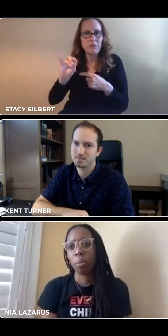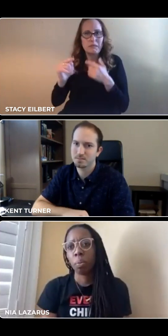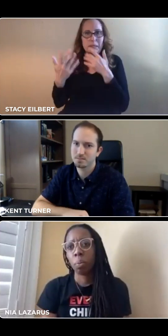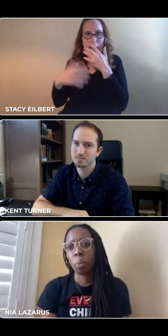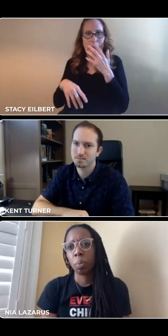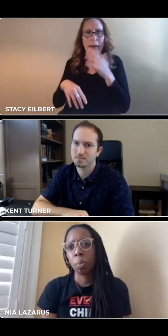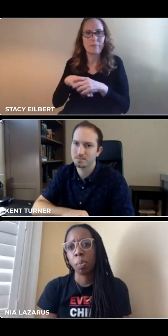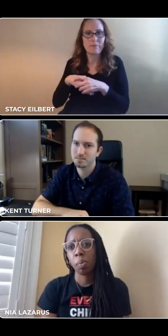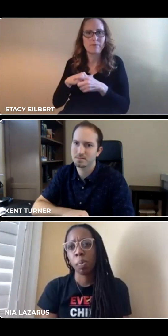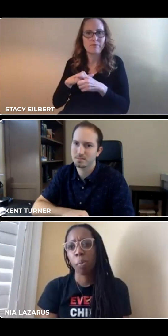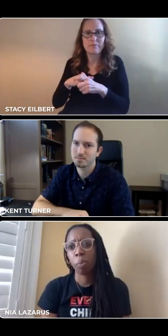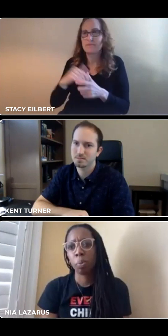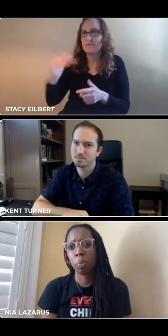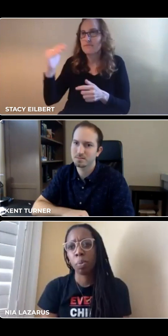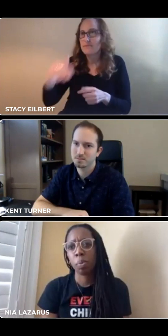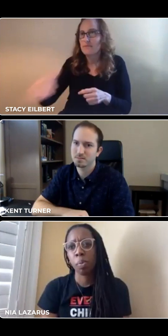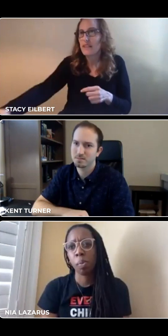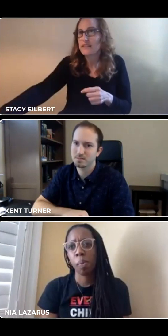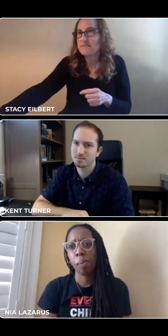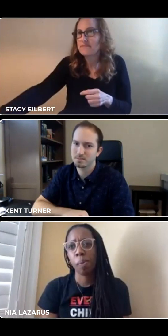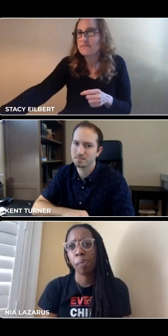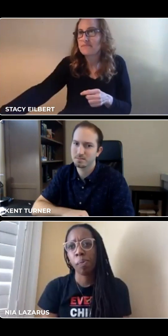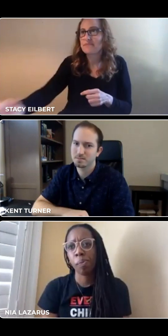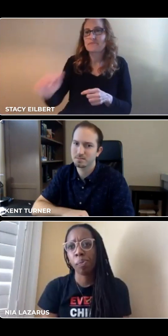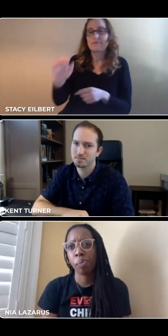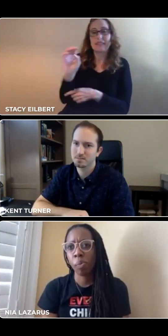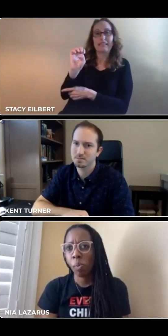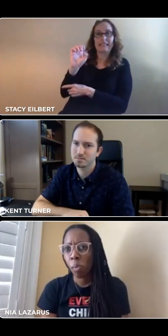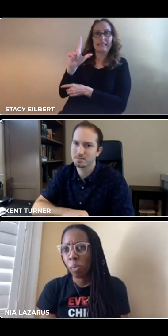Mail that, physically, to their home. That's another way.